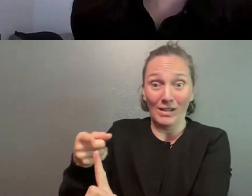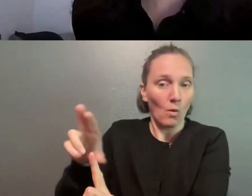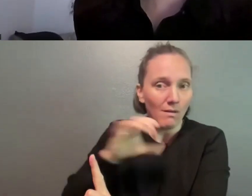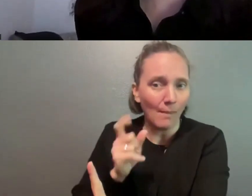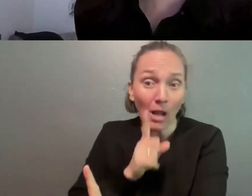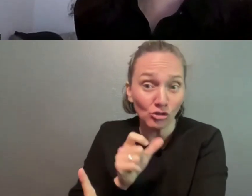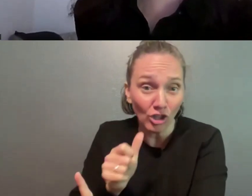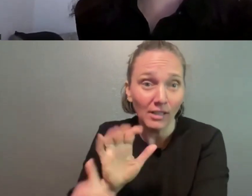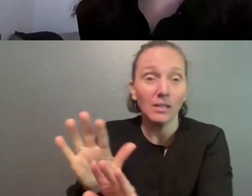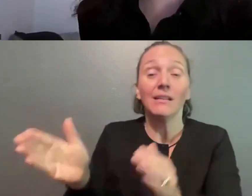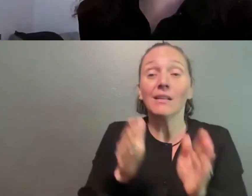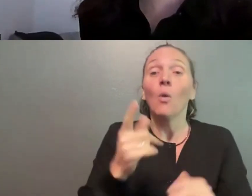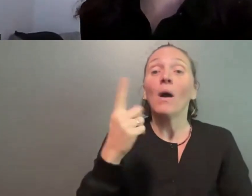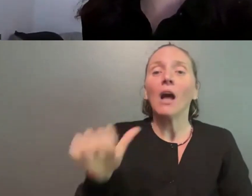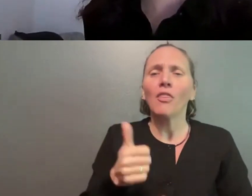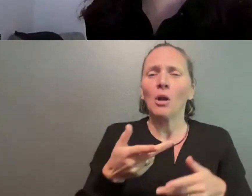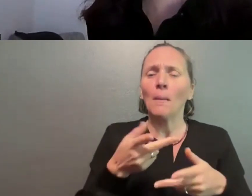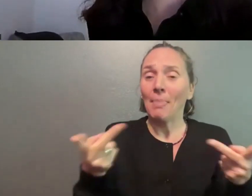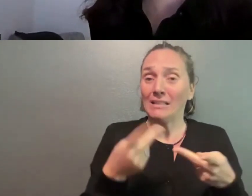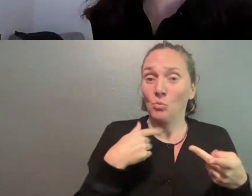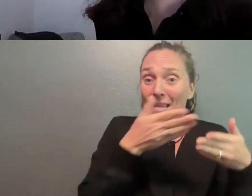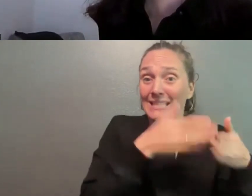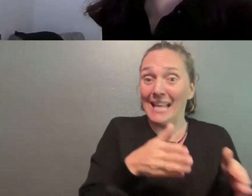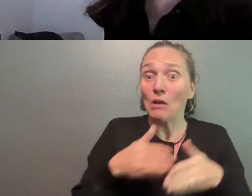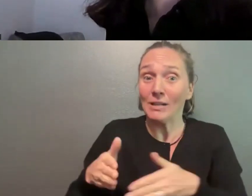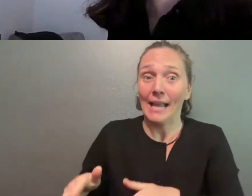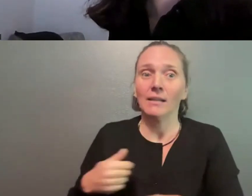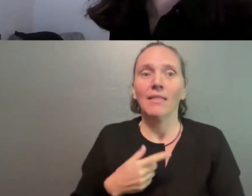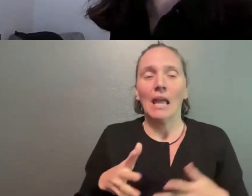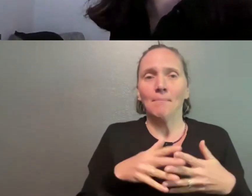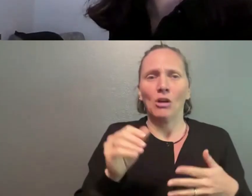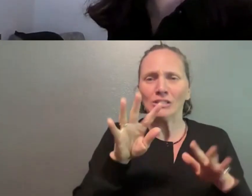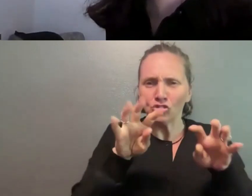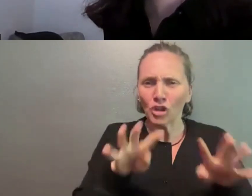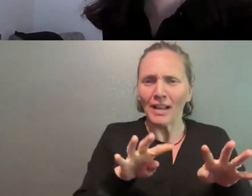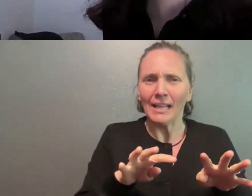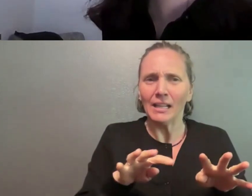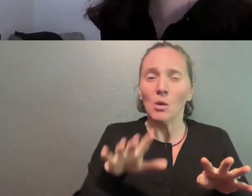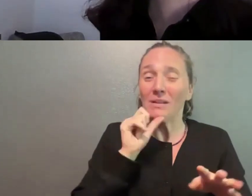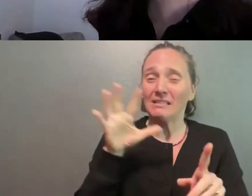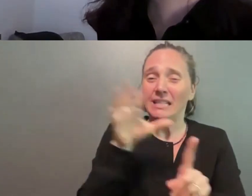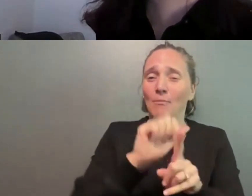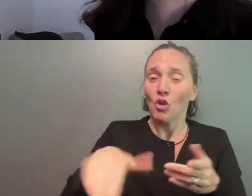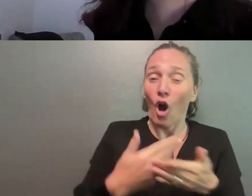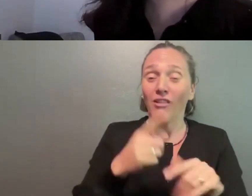disaggregation is the, in the American community survey which is not, it doesn't capture all of the different needs, but it does